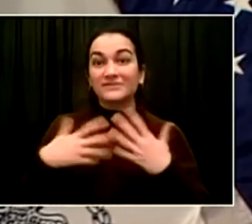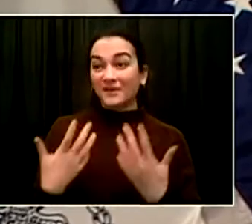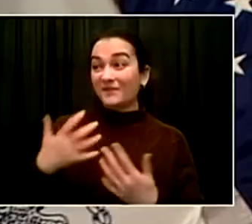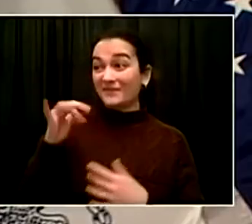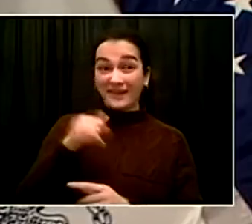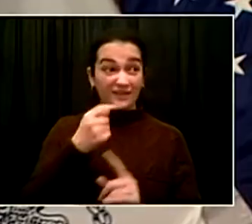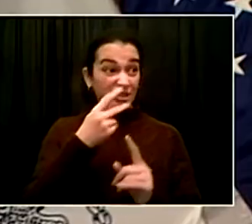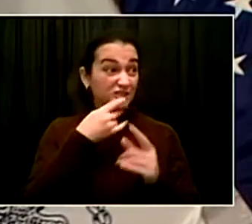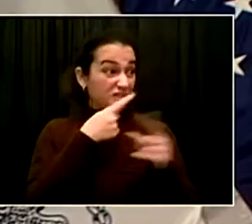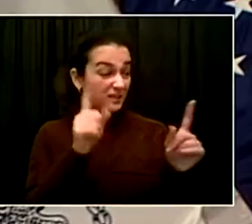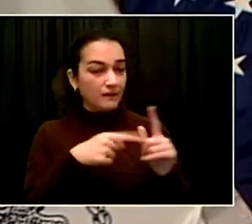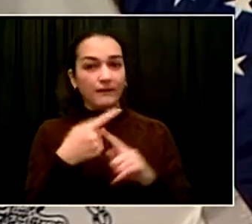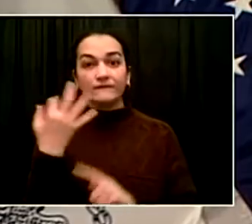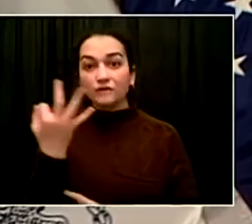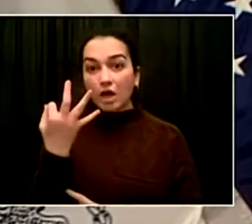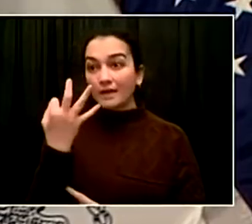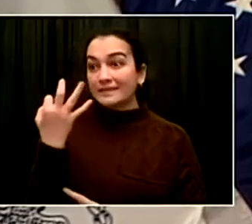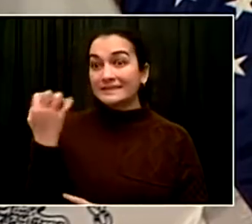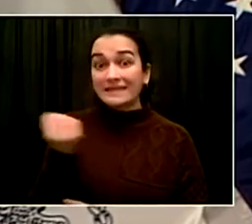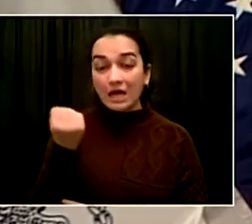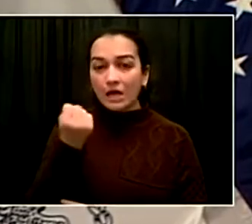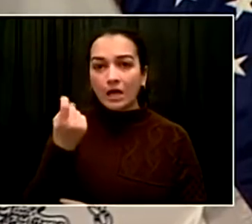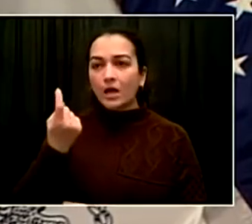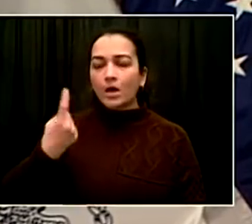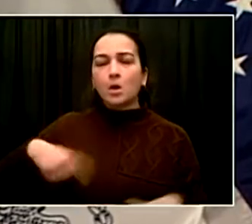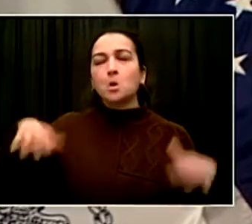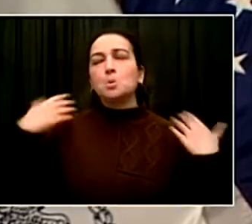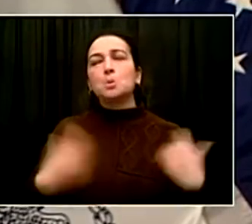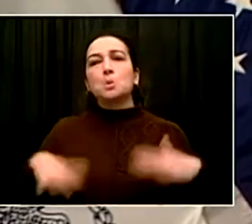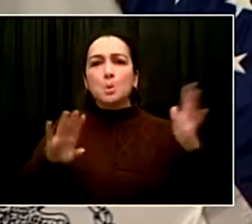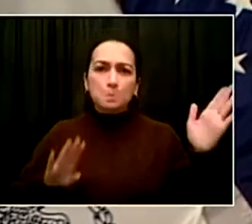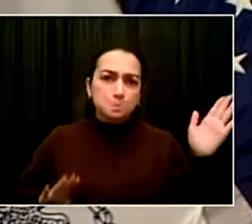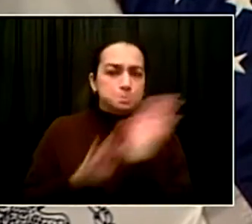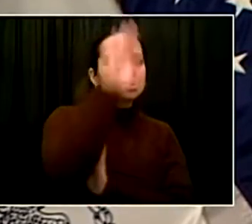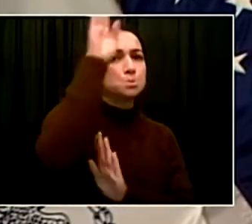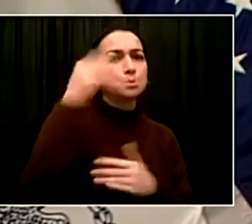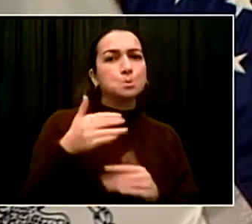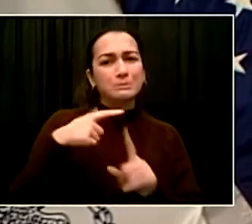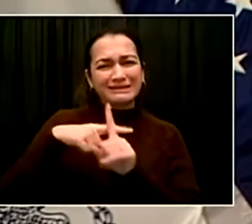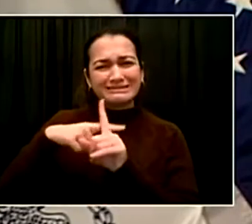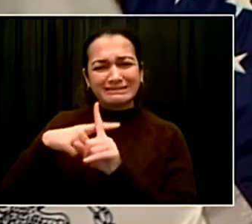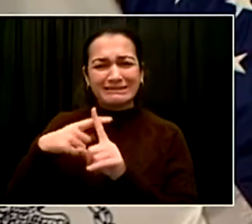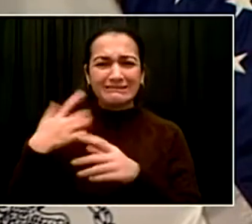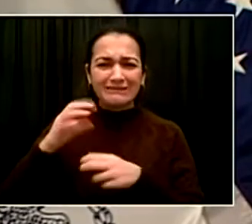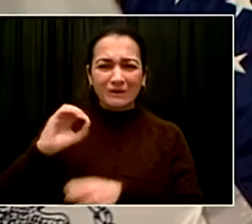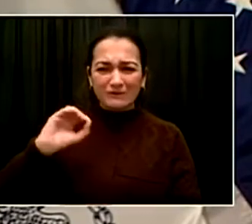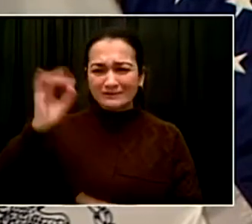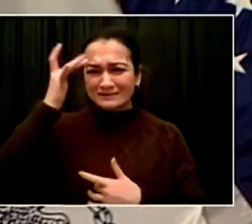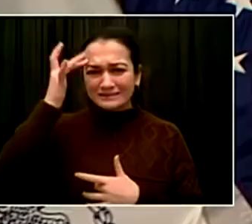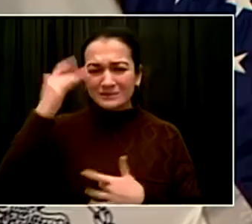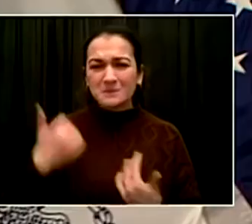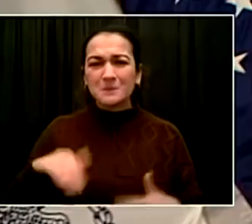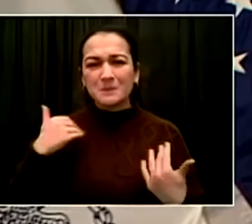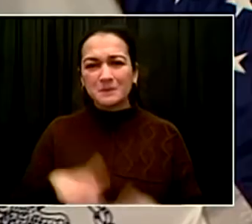DAYS AND THE CITY IS MAKING THE